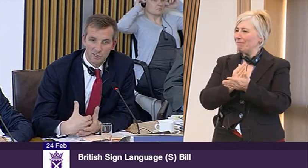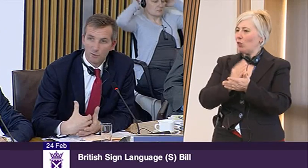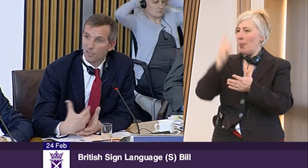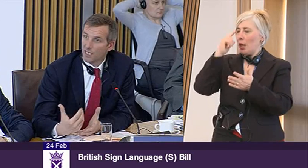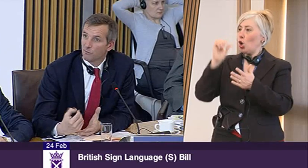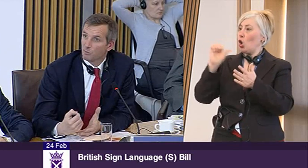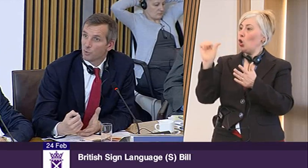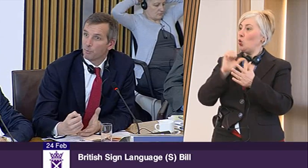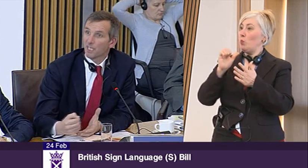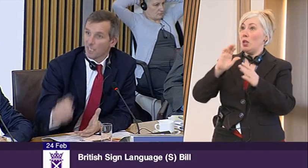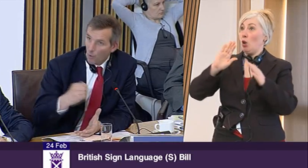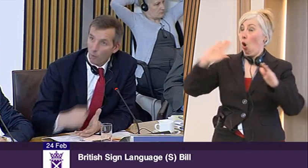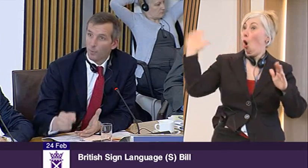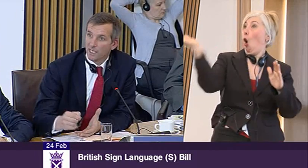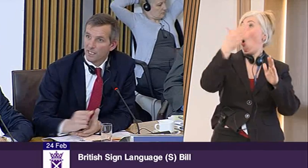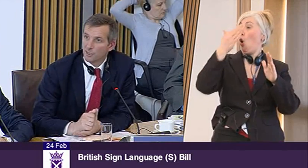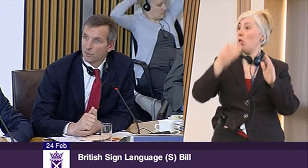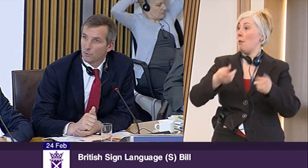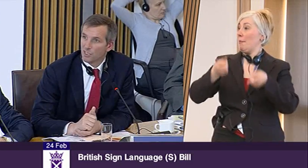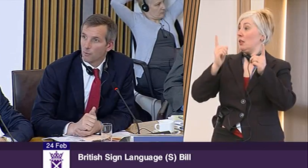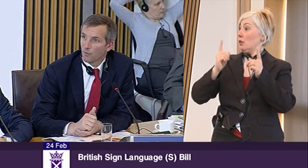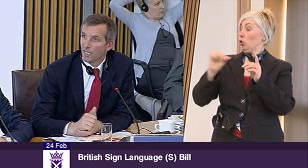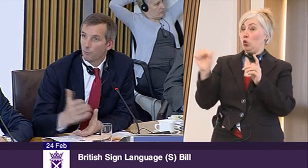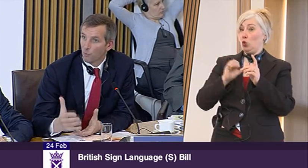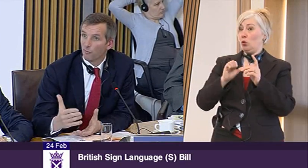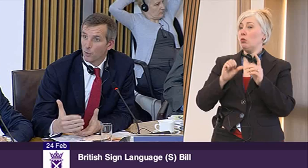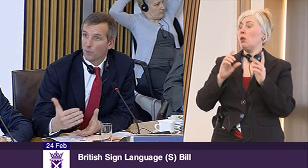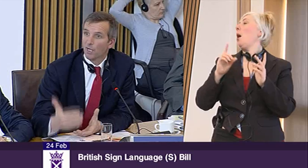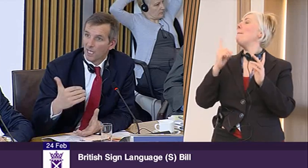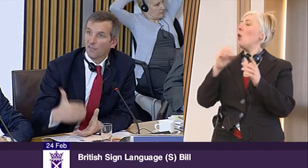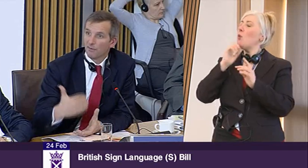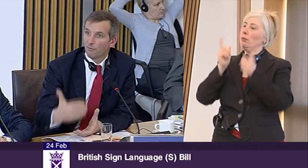of collective responsibility, although it would sit within a portfolio and would therefore